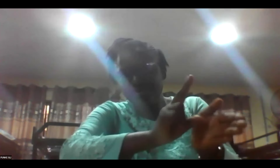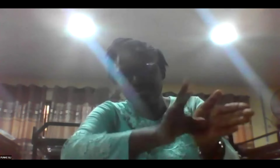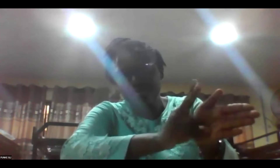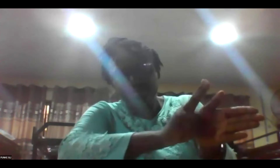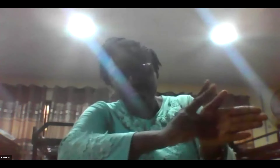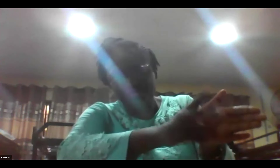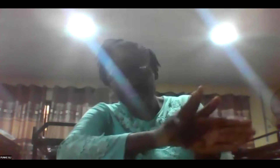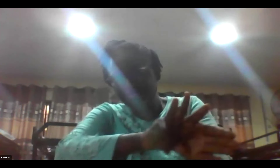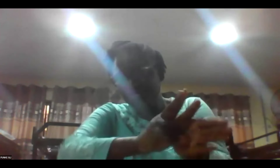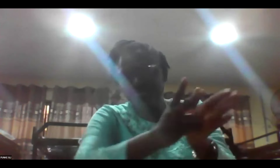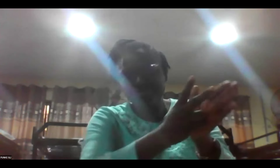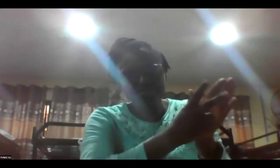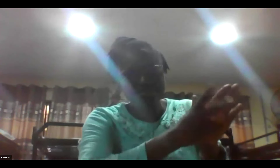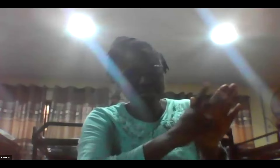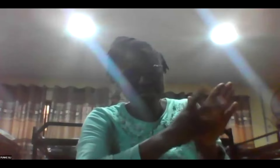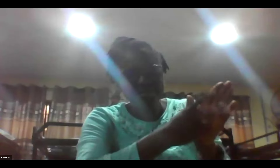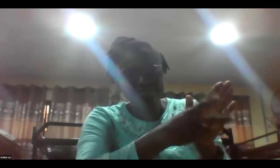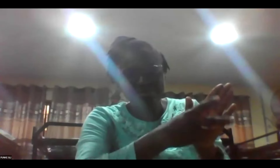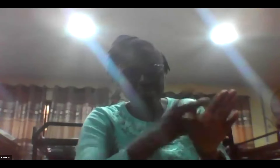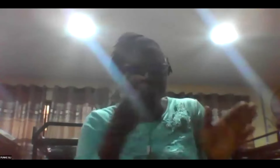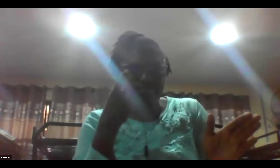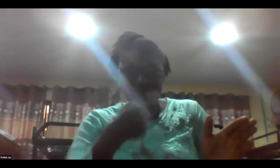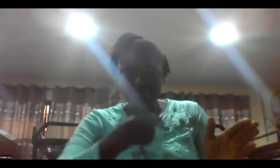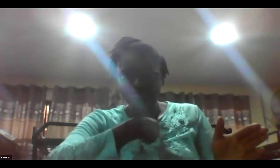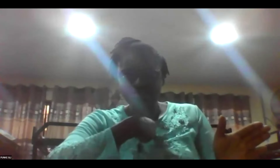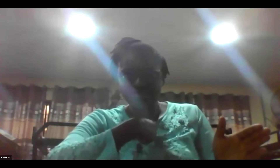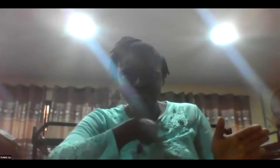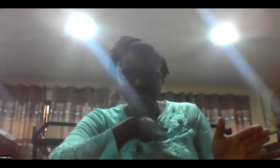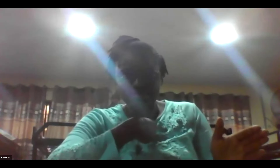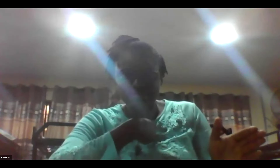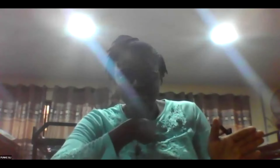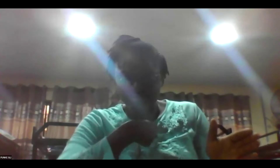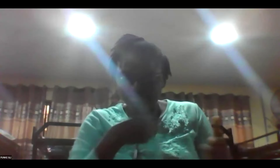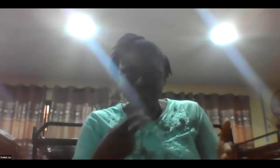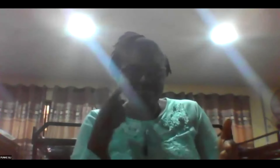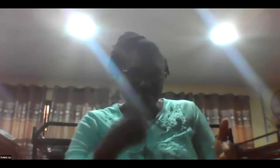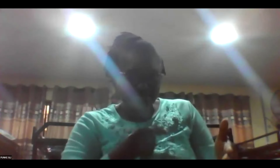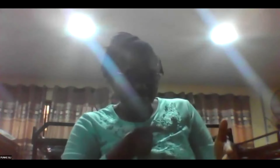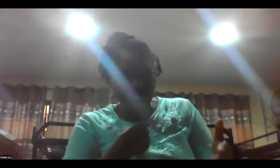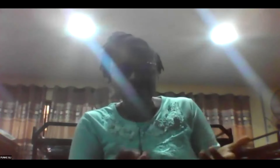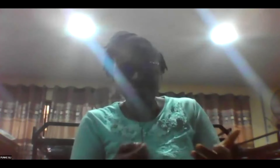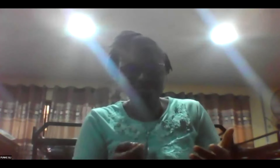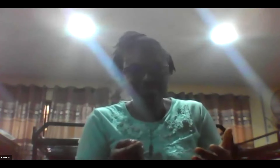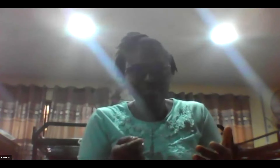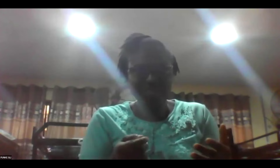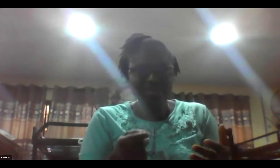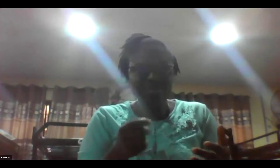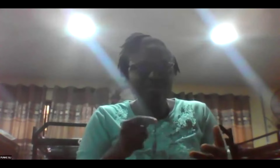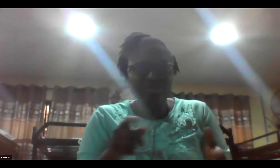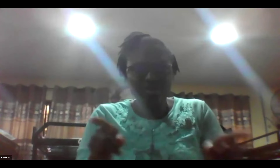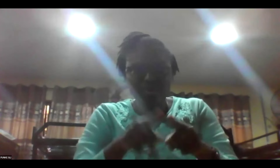on your phone and the other way around. If you didn't, you cannot click on the the 3 dots to PIN her. Then you can double tap her video.